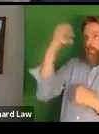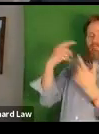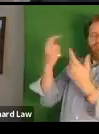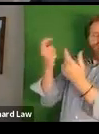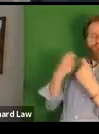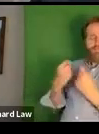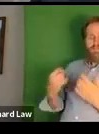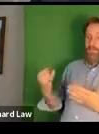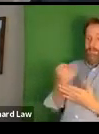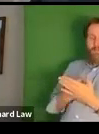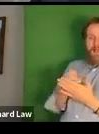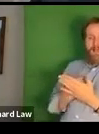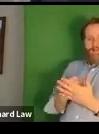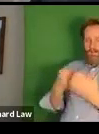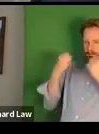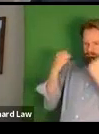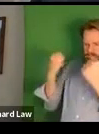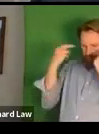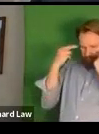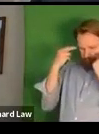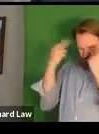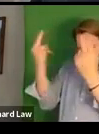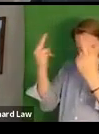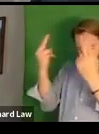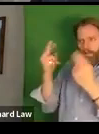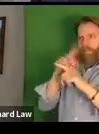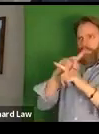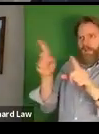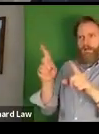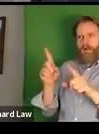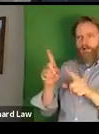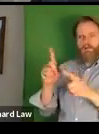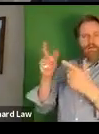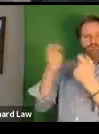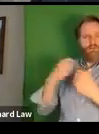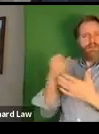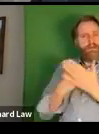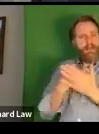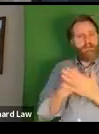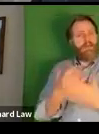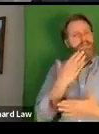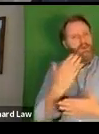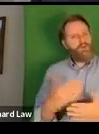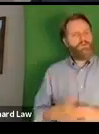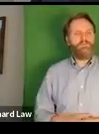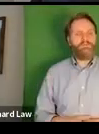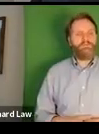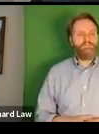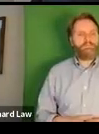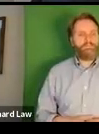let's stand together and not let them get away with it very much. Okay thanks